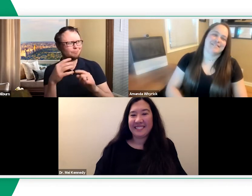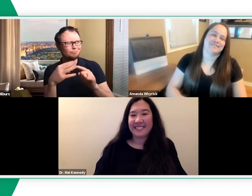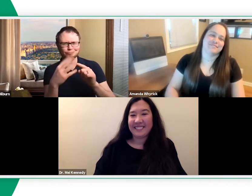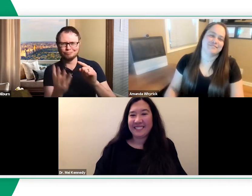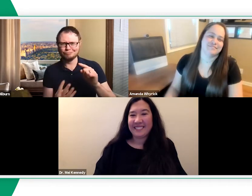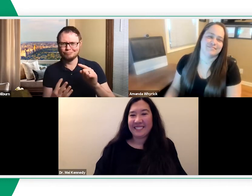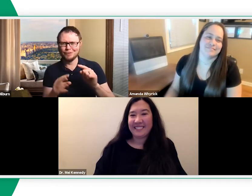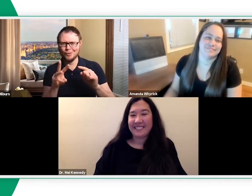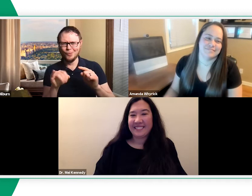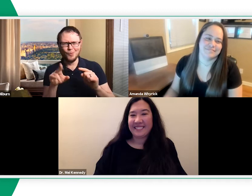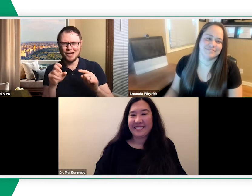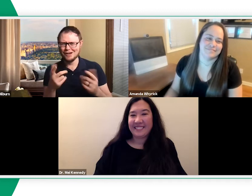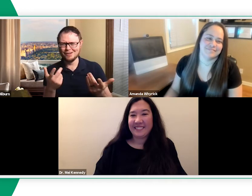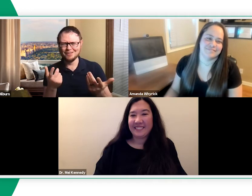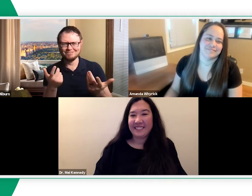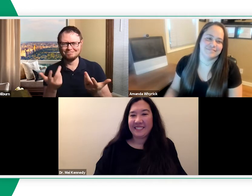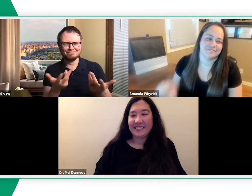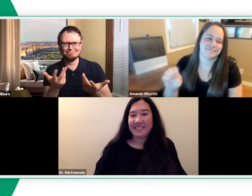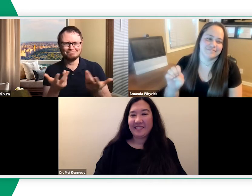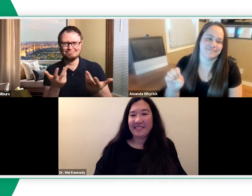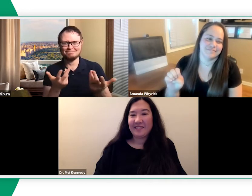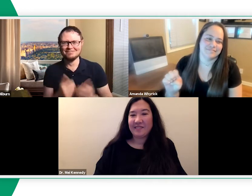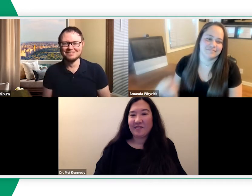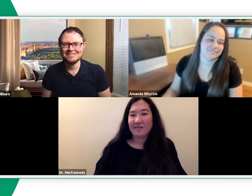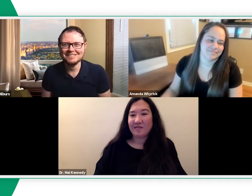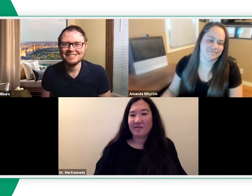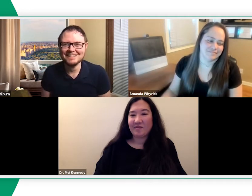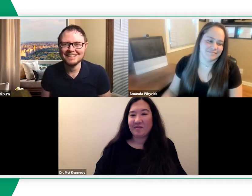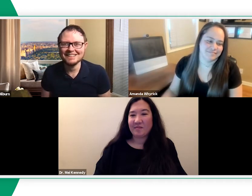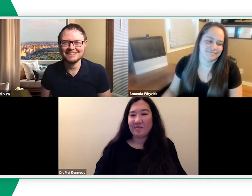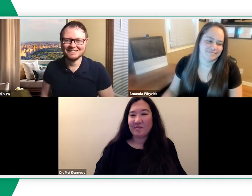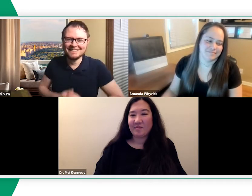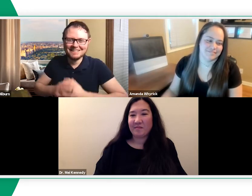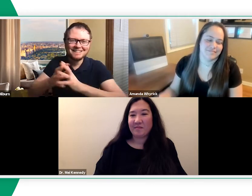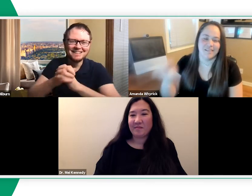might be wondering: What is that box, with a bunch of wires coming out of it?